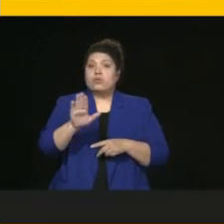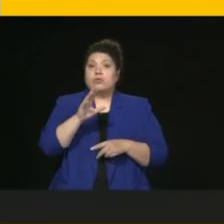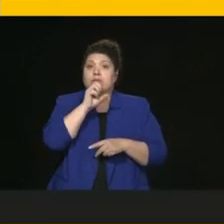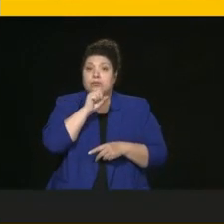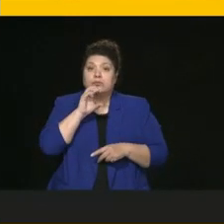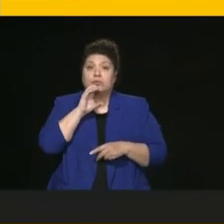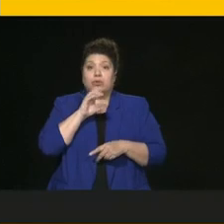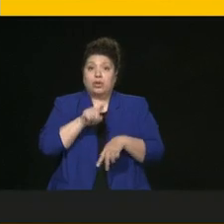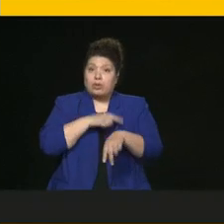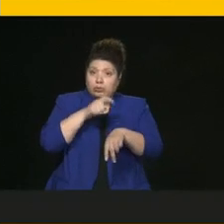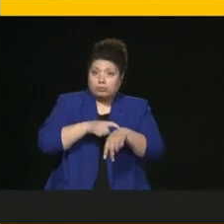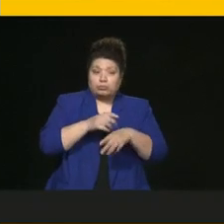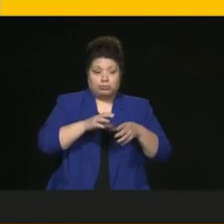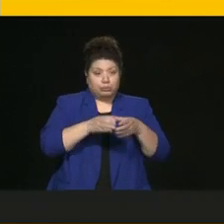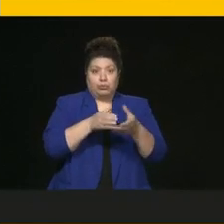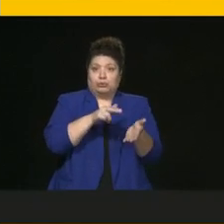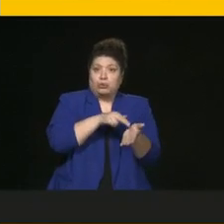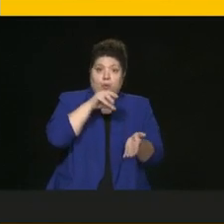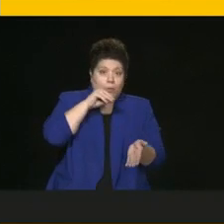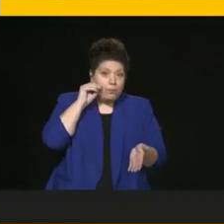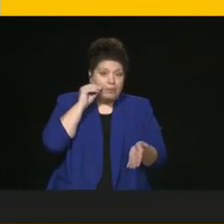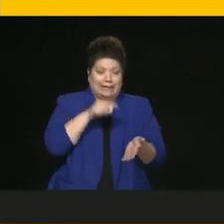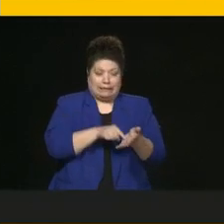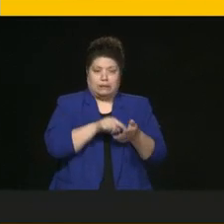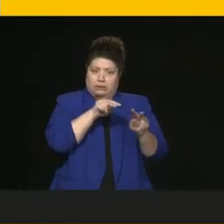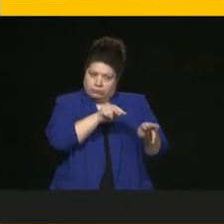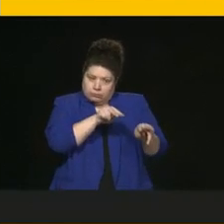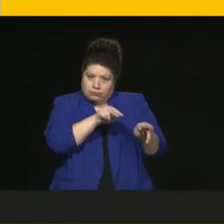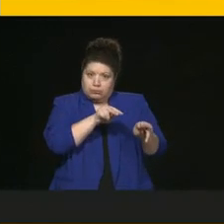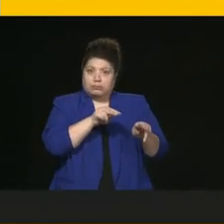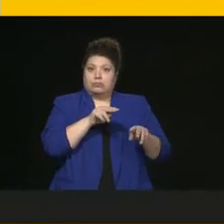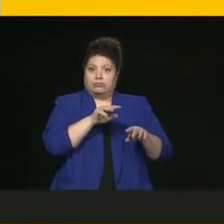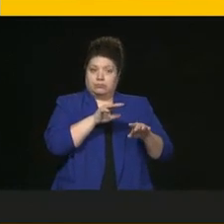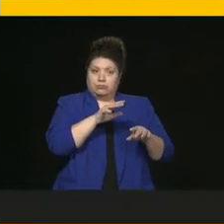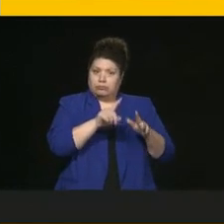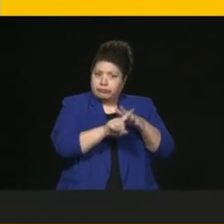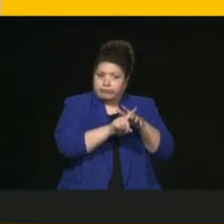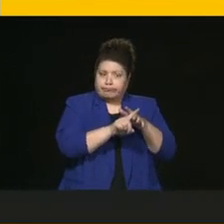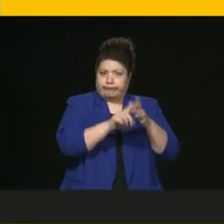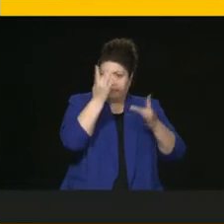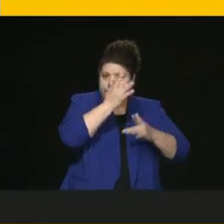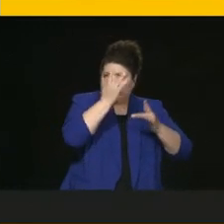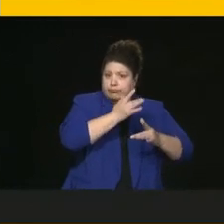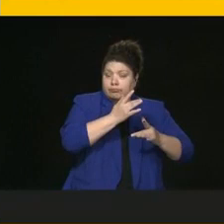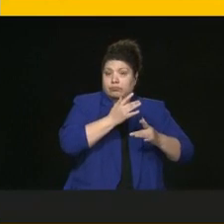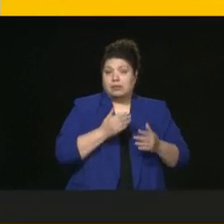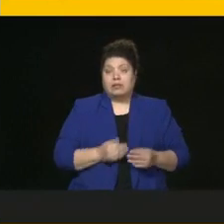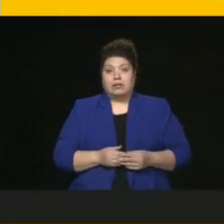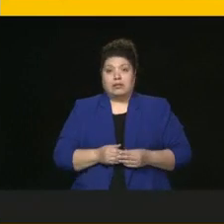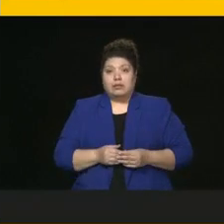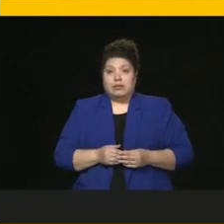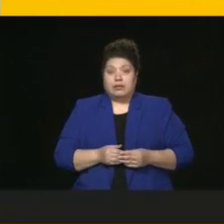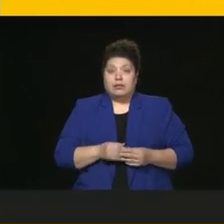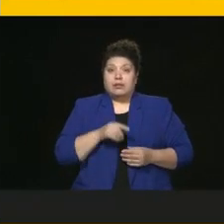THE OUTBREAKS IN LONG-TERM CARE FACILITIES, ET CETERA.